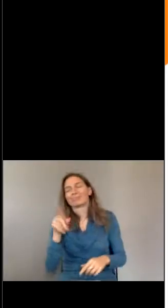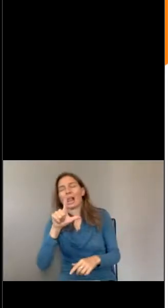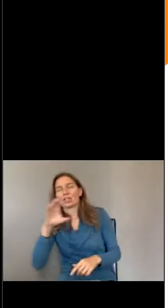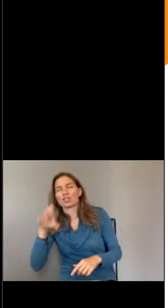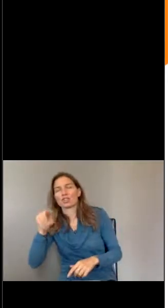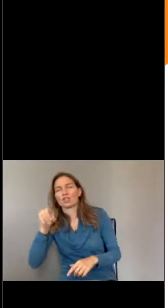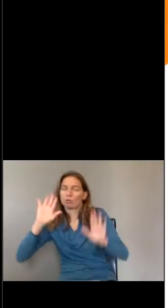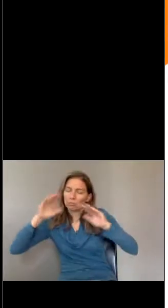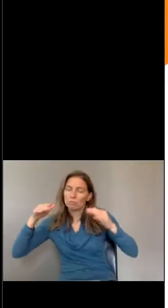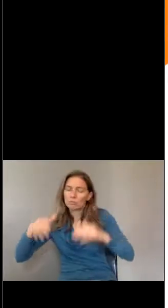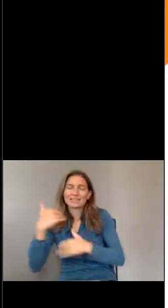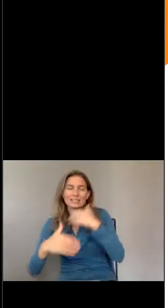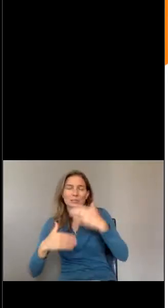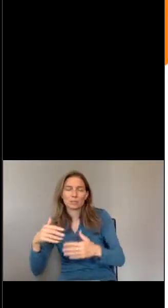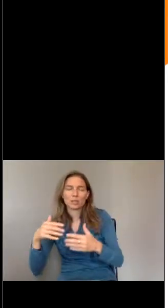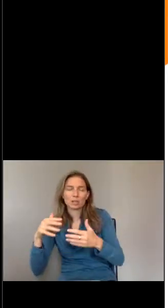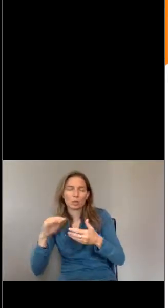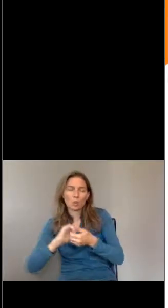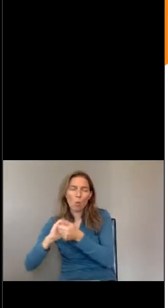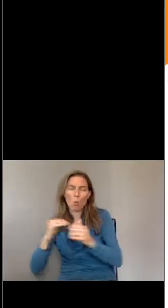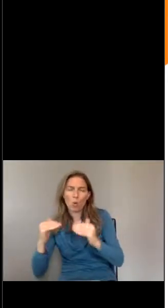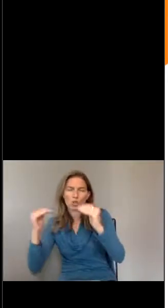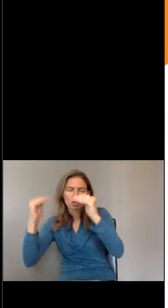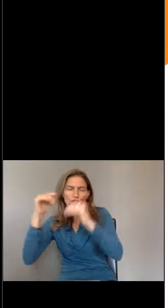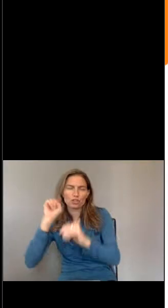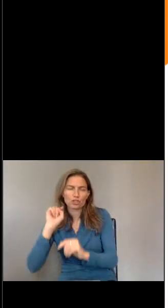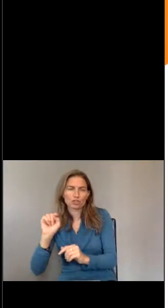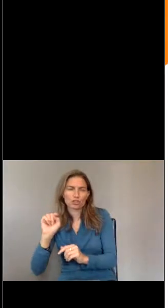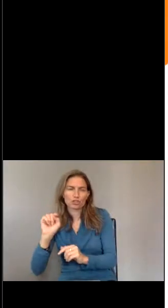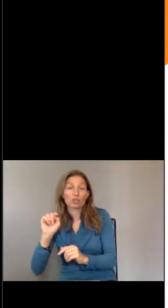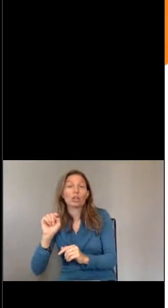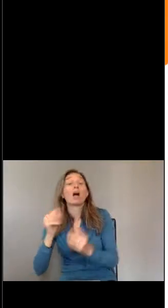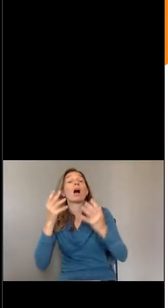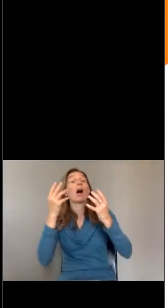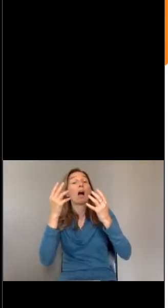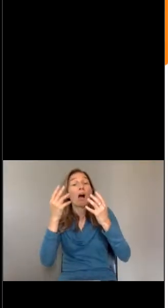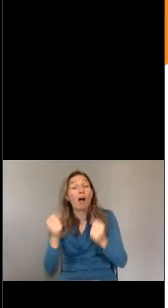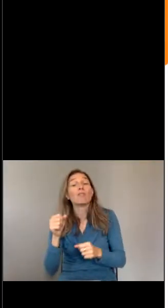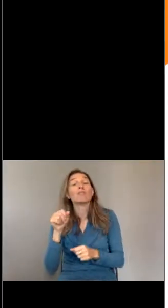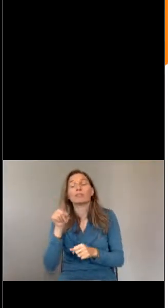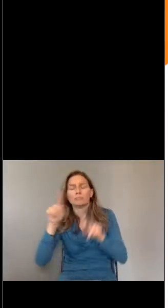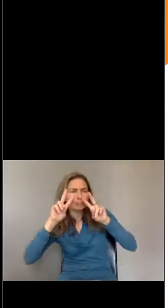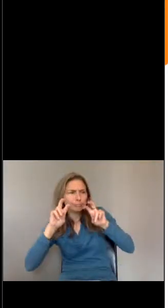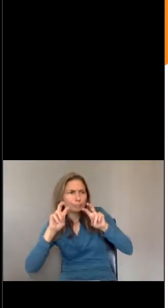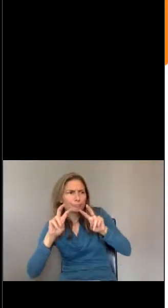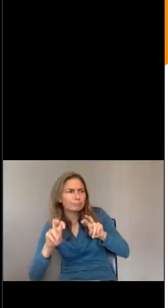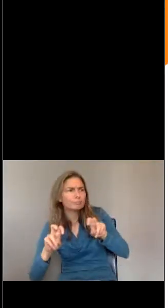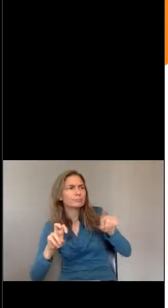its social protection programmes goes beyond poverty alleviation.